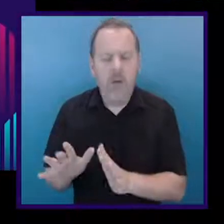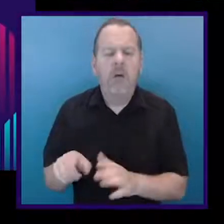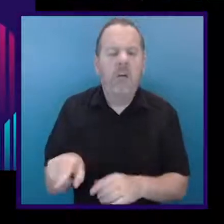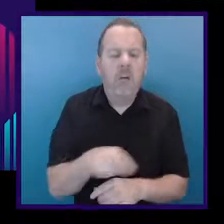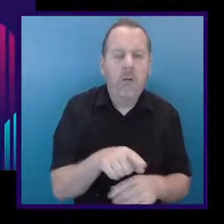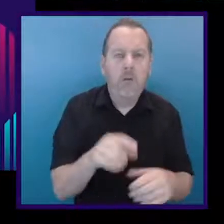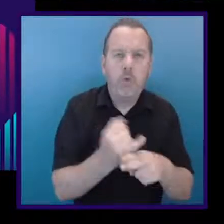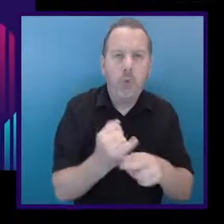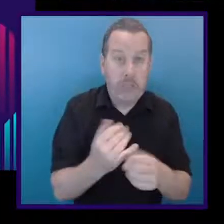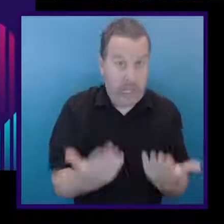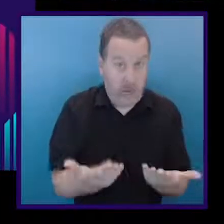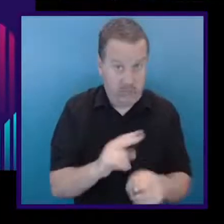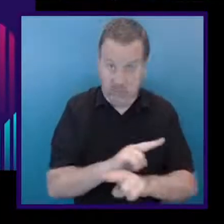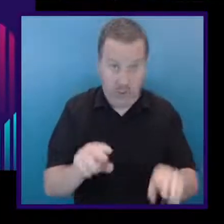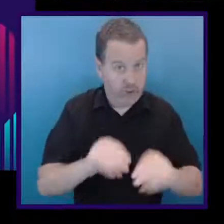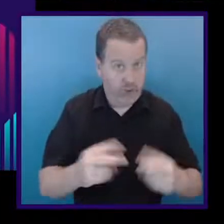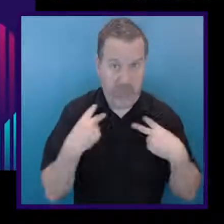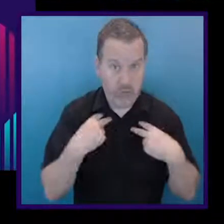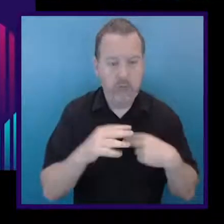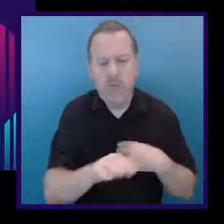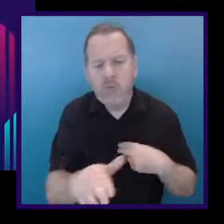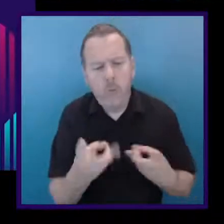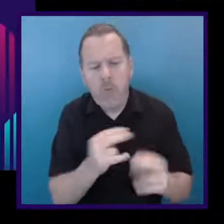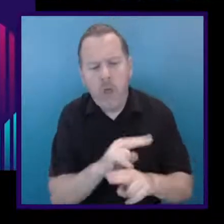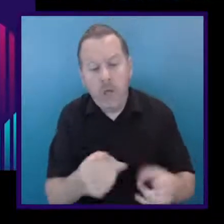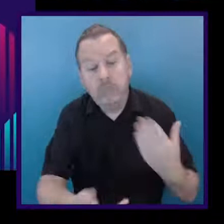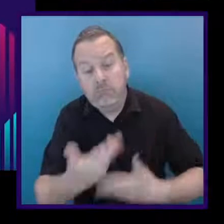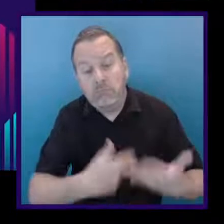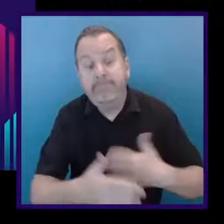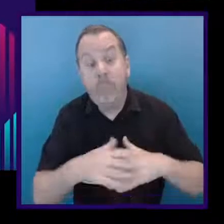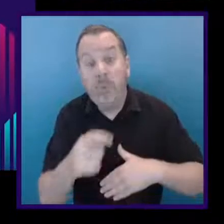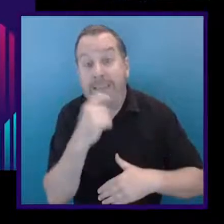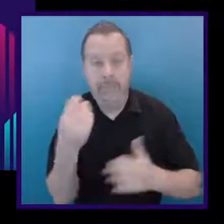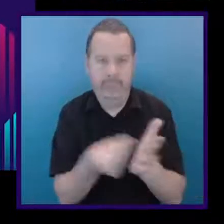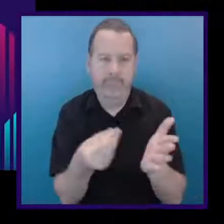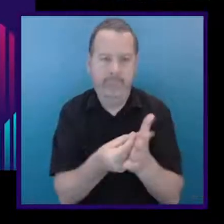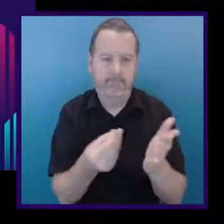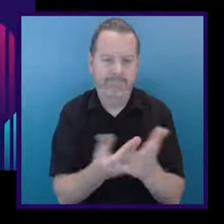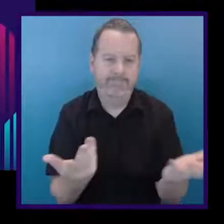was cited as the main reason why primary schools do not currently teach languages.